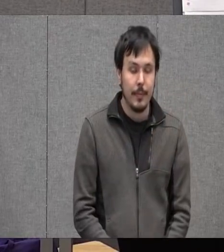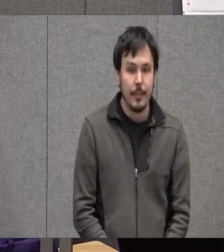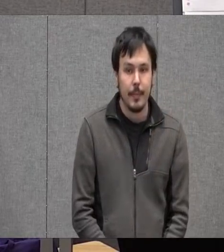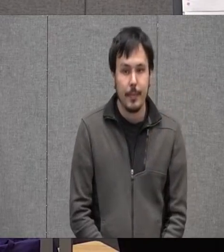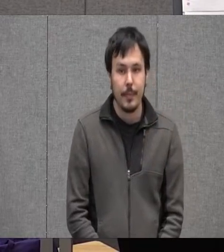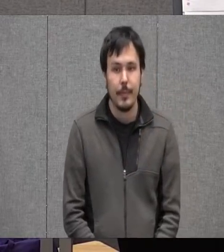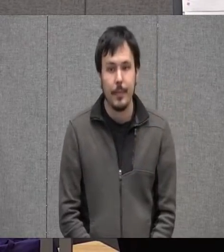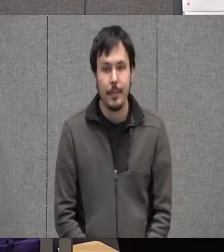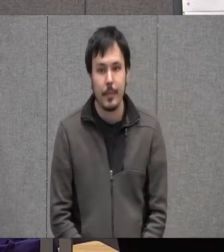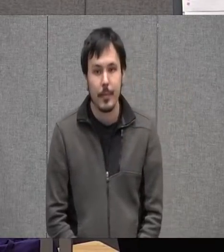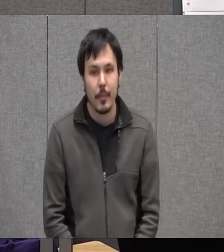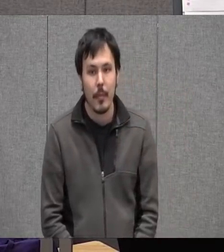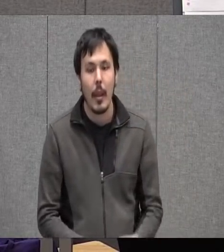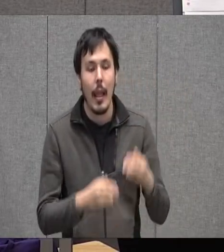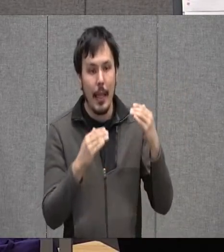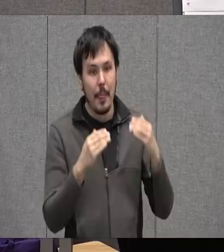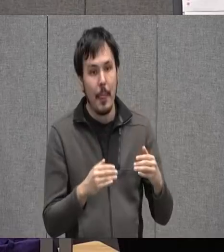then by eighths.